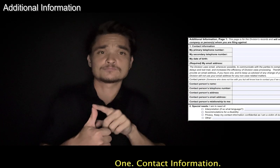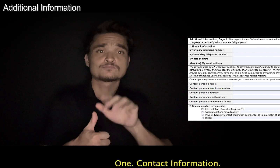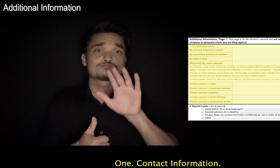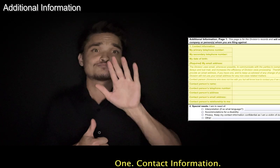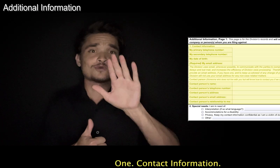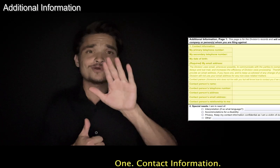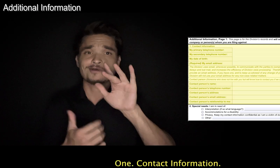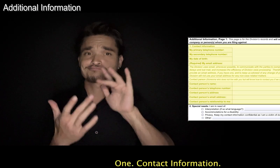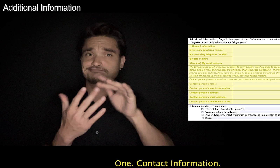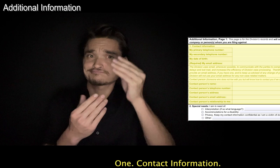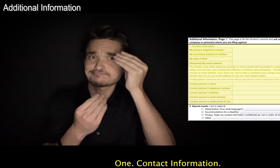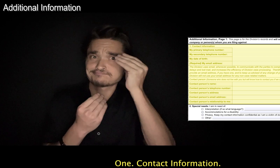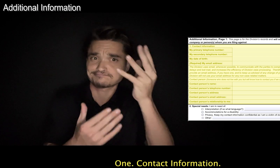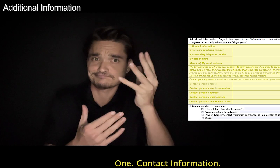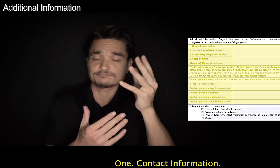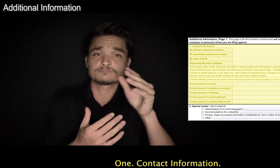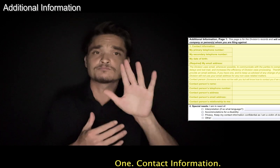One. Contact Information.